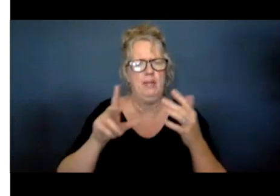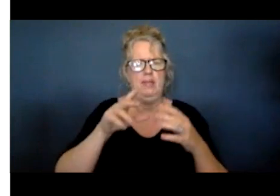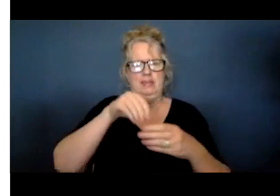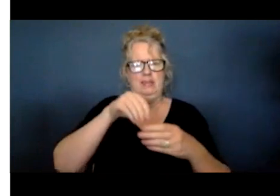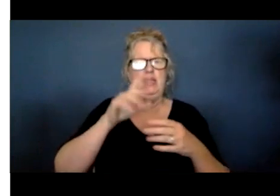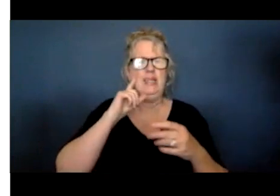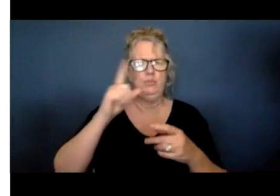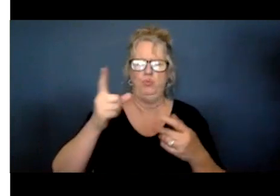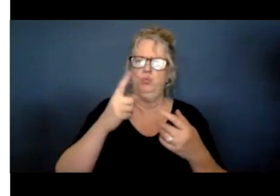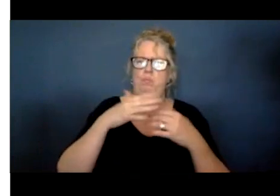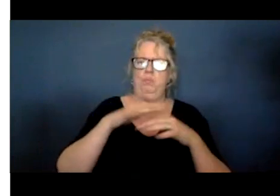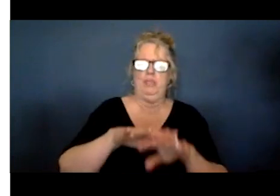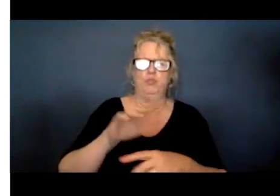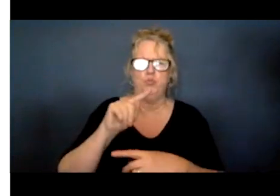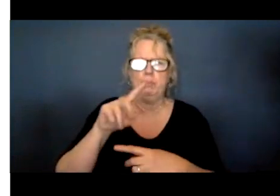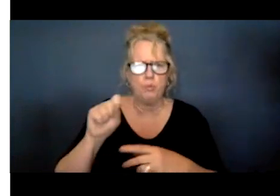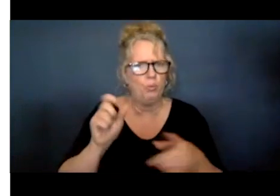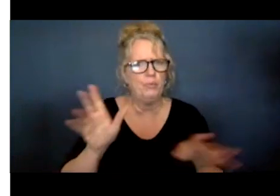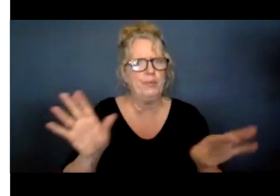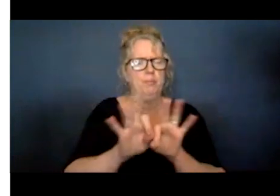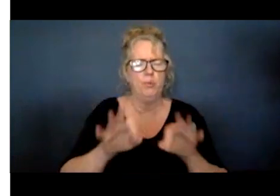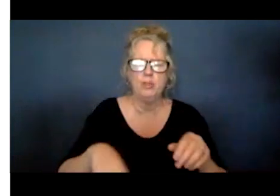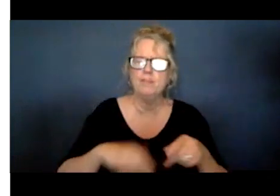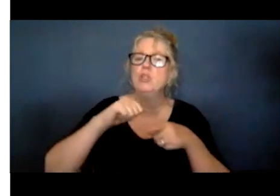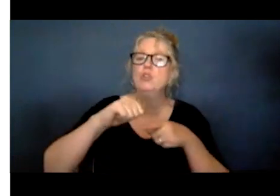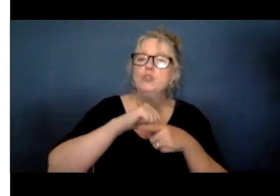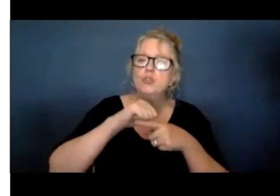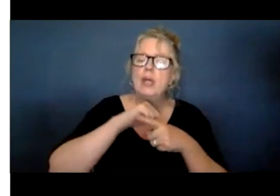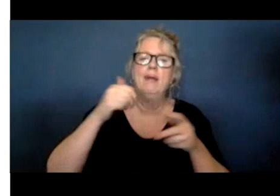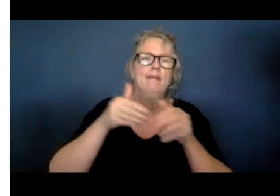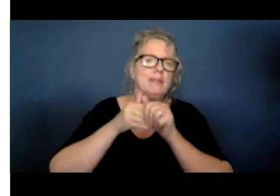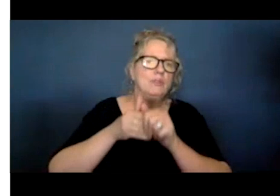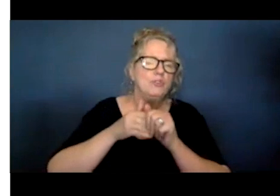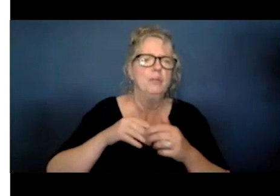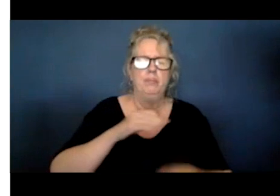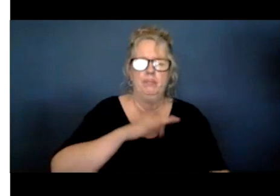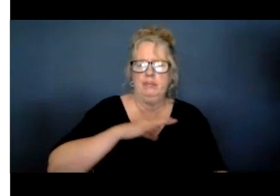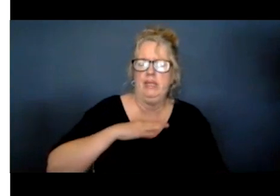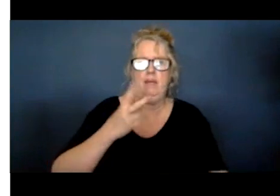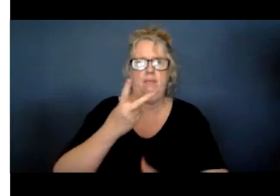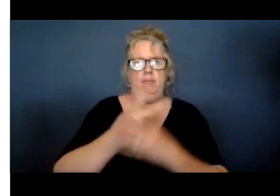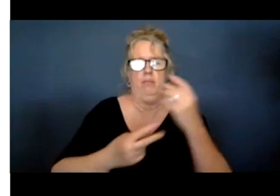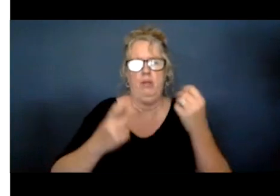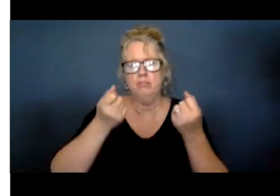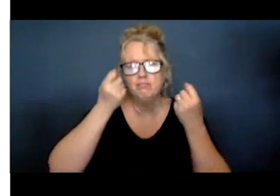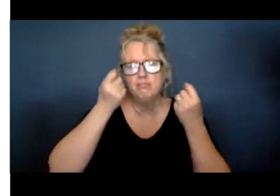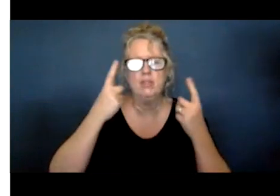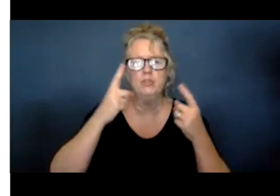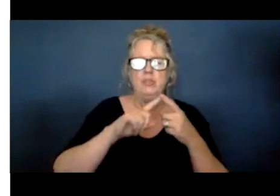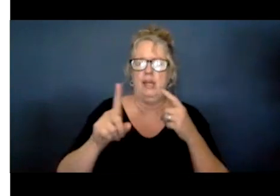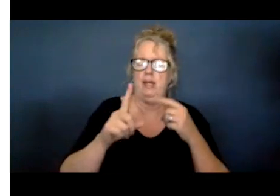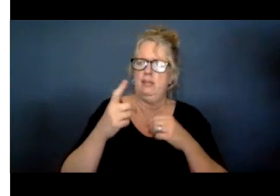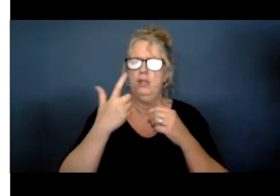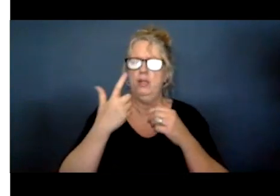tools. Train leadership and staff to understand both assistive technology and accessible features